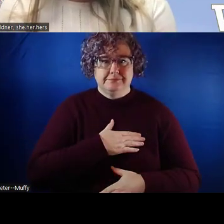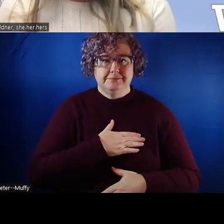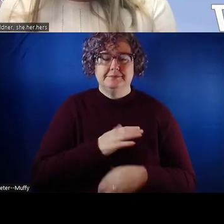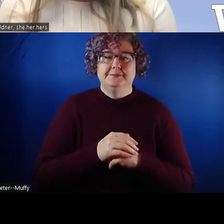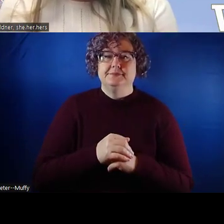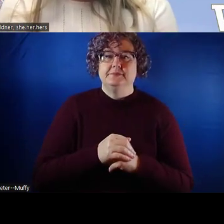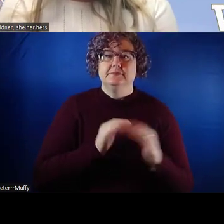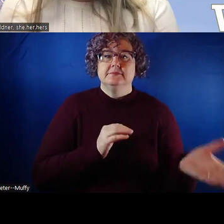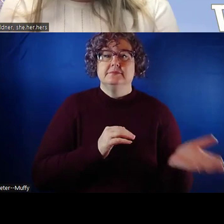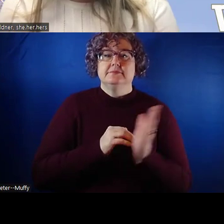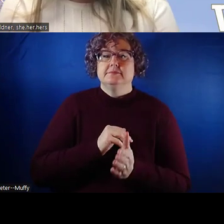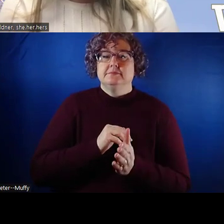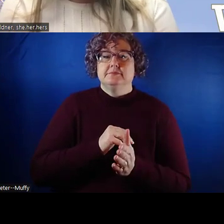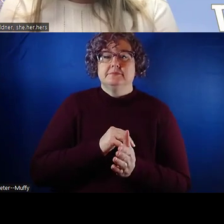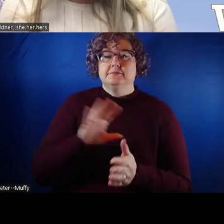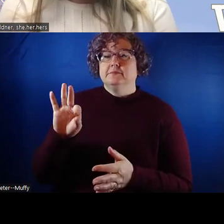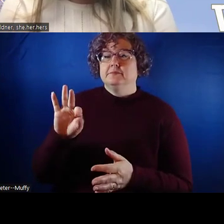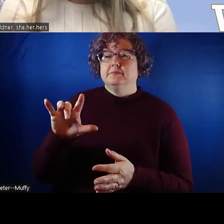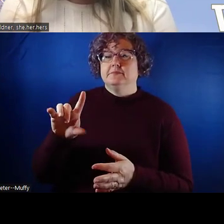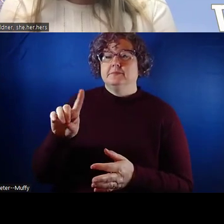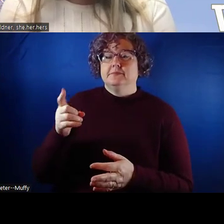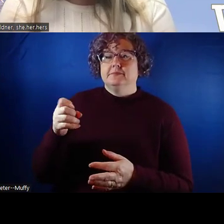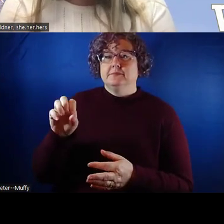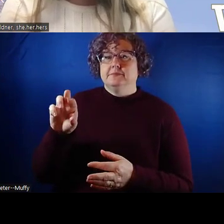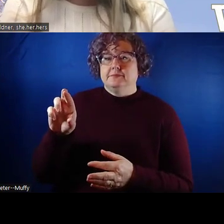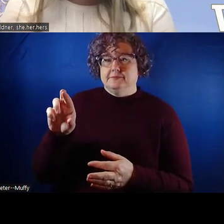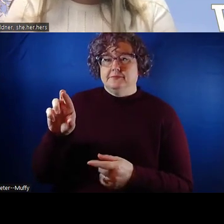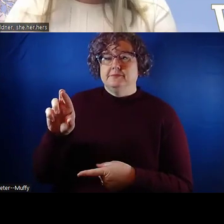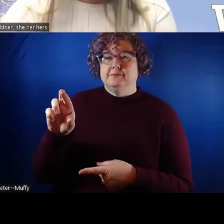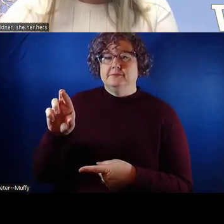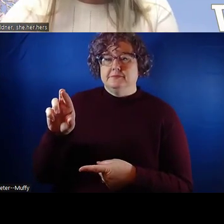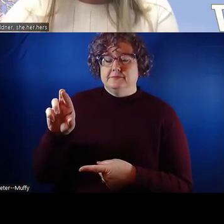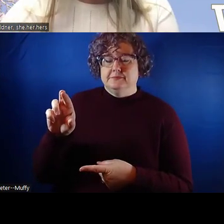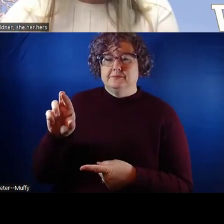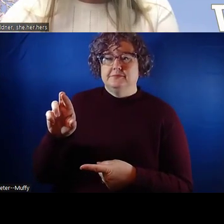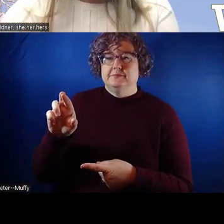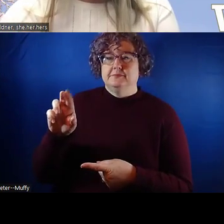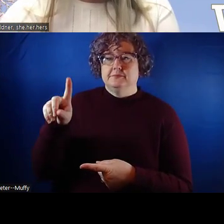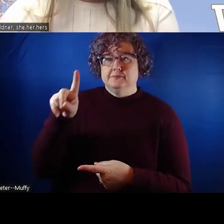I'm gonna turn now to Dr. Feldner, and I'm gonna ask you also,